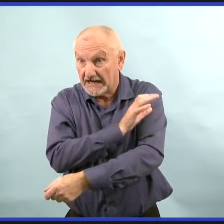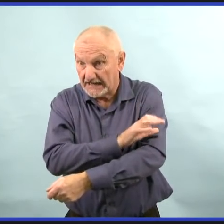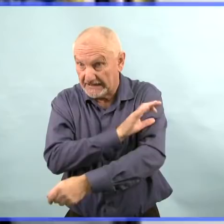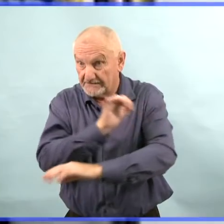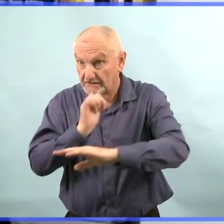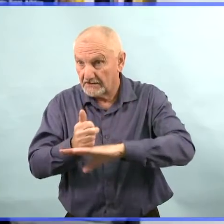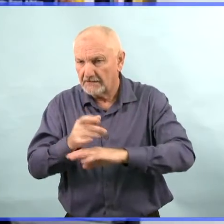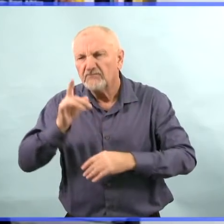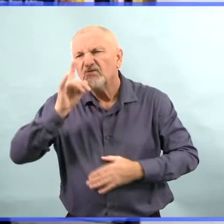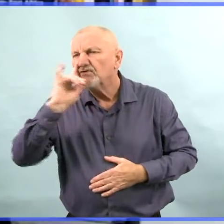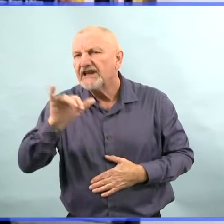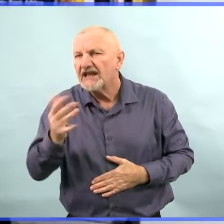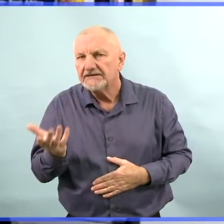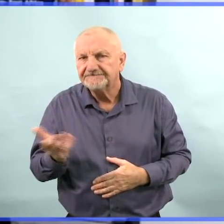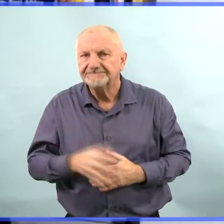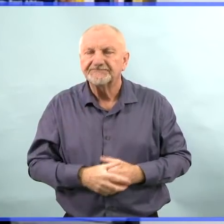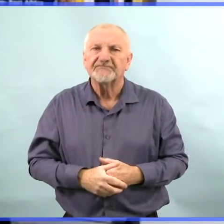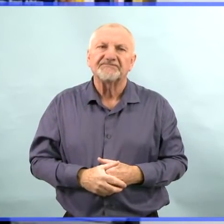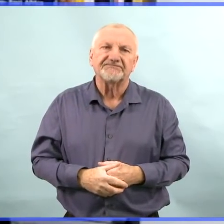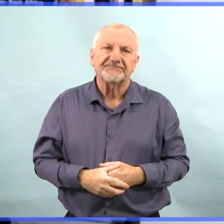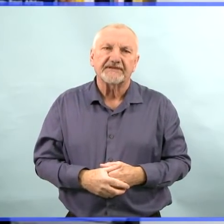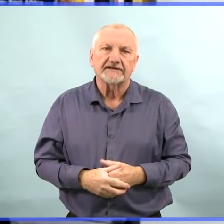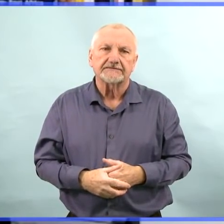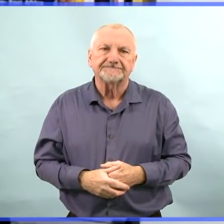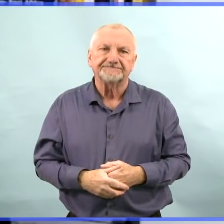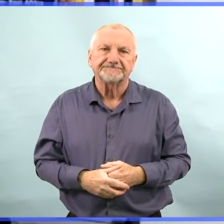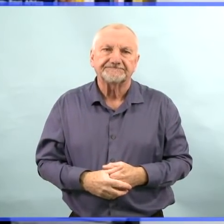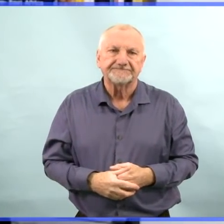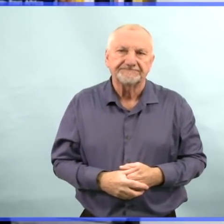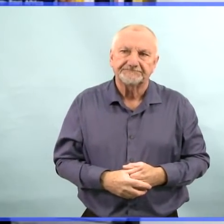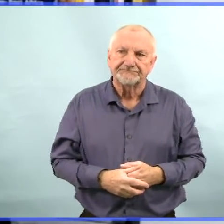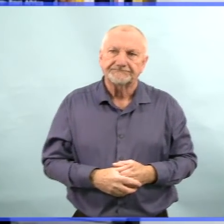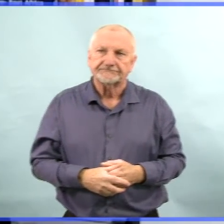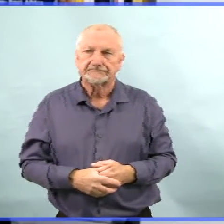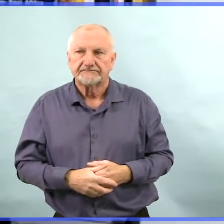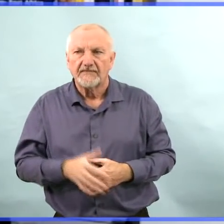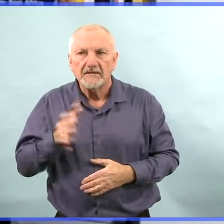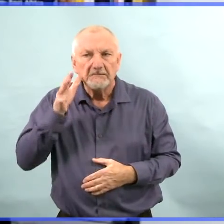so parents can expect to receive a fact sheets and consent forms